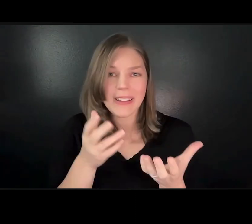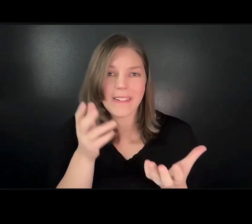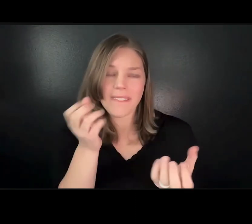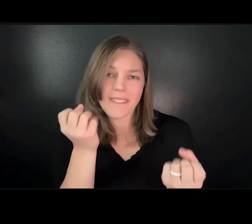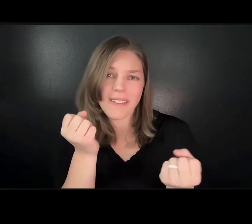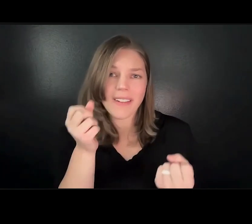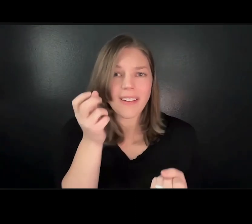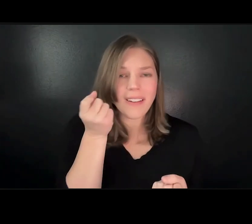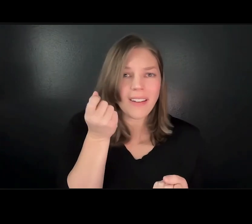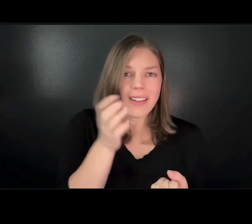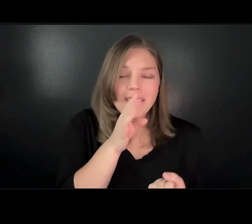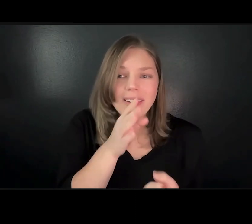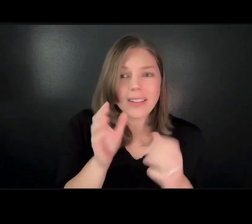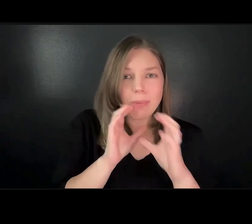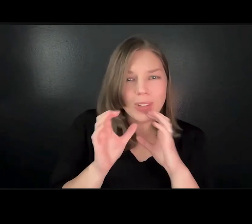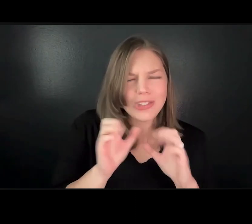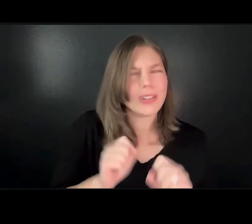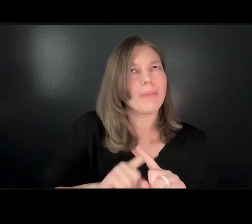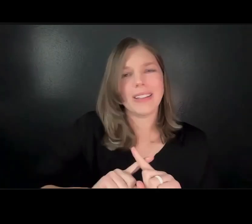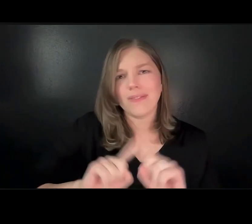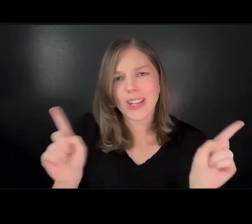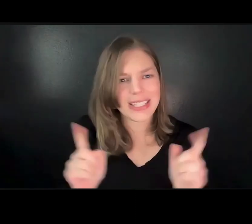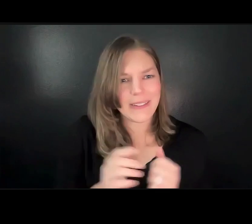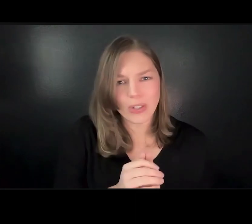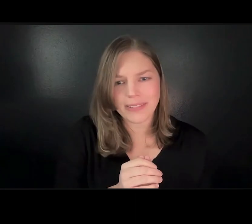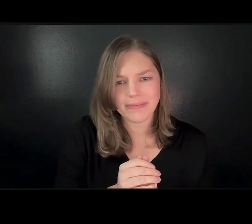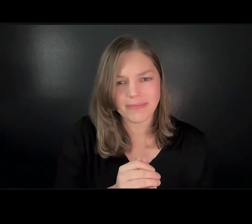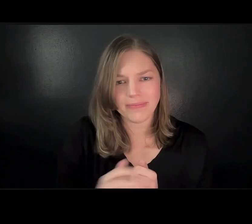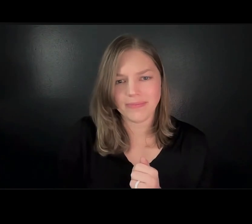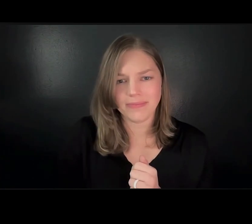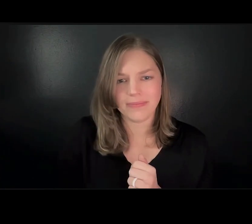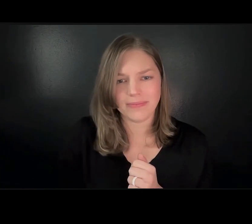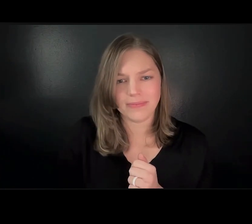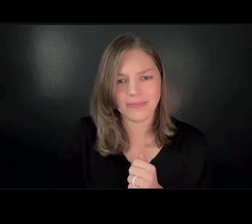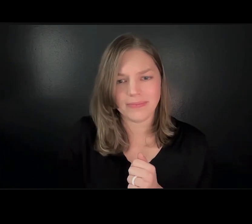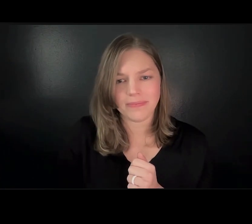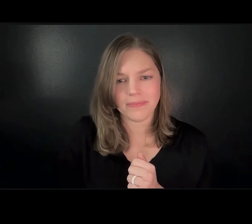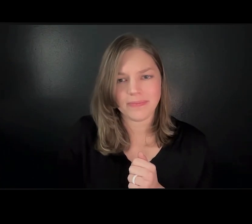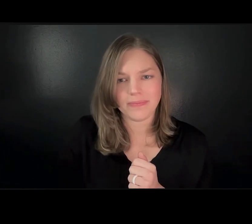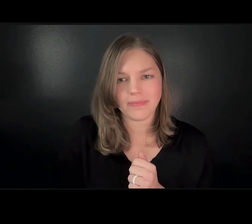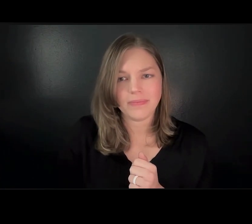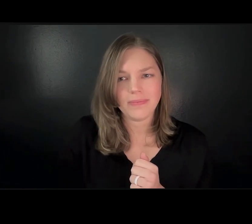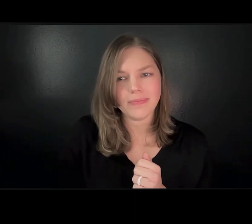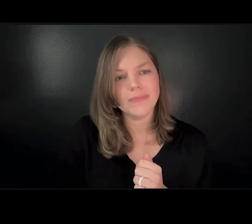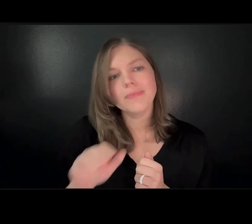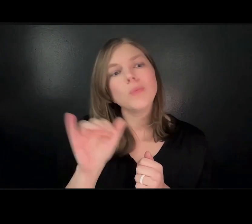abilities, both receptive and expressive, in the class will be very different.